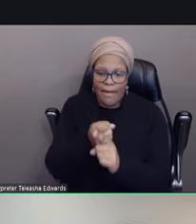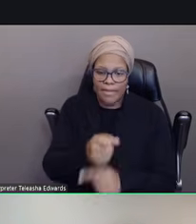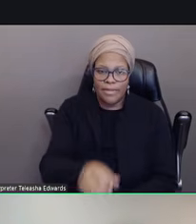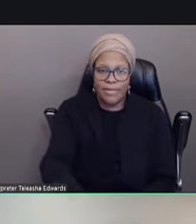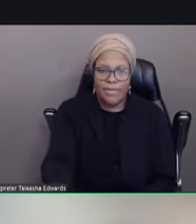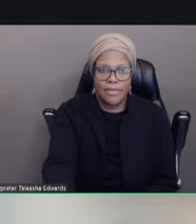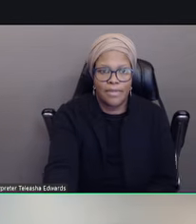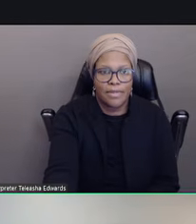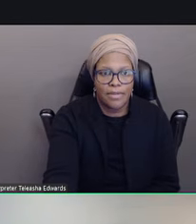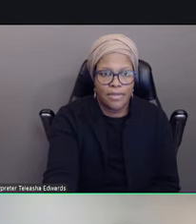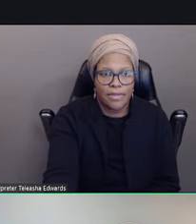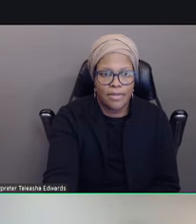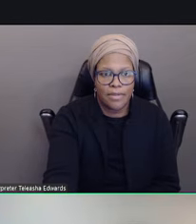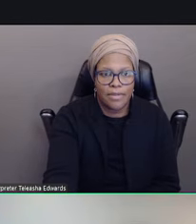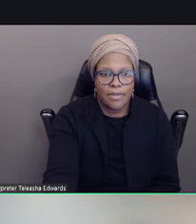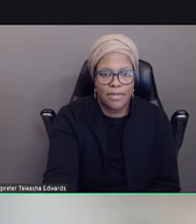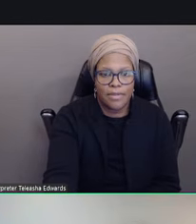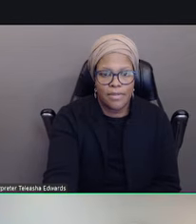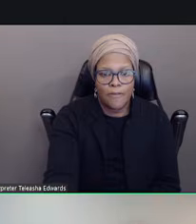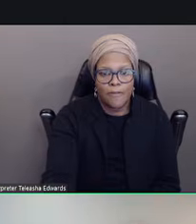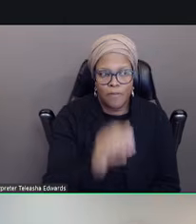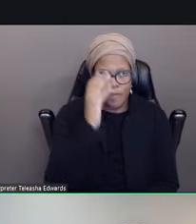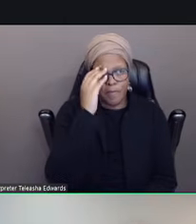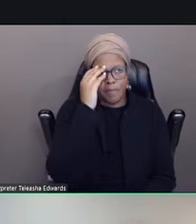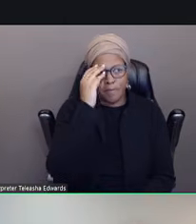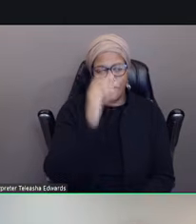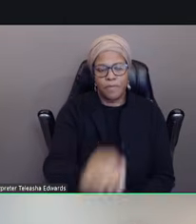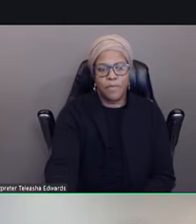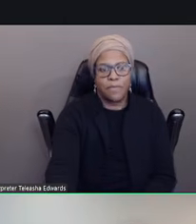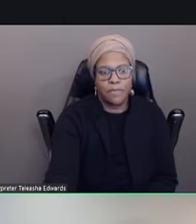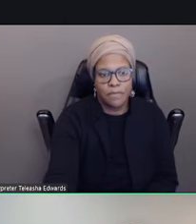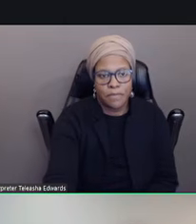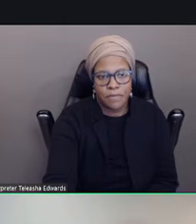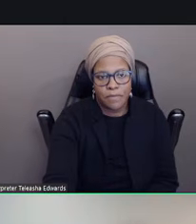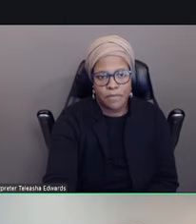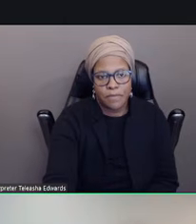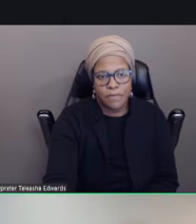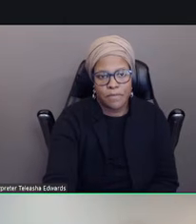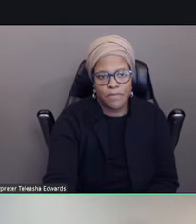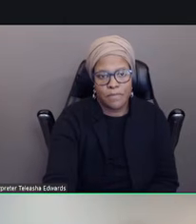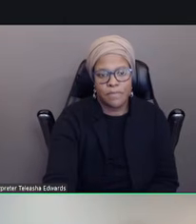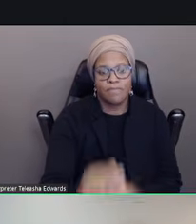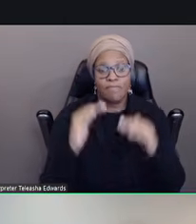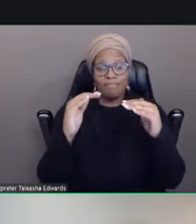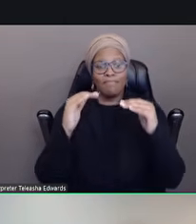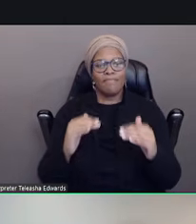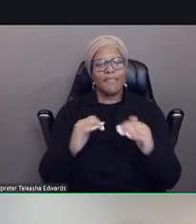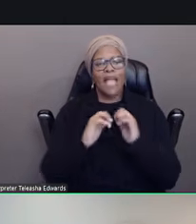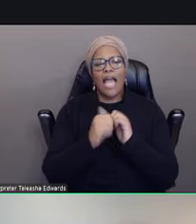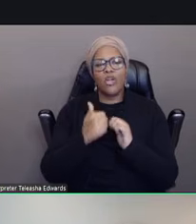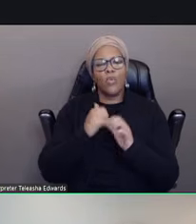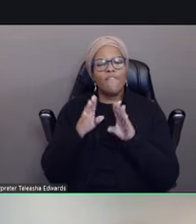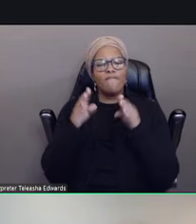This next slide talks about how we focus our efforts in year one and a lot of our activities